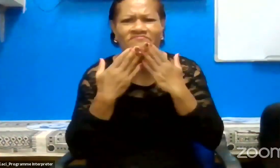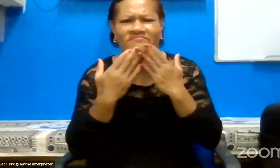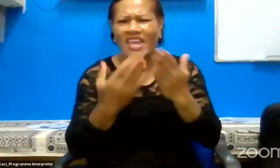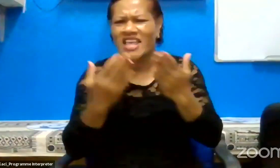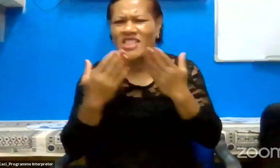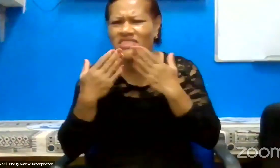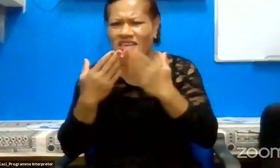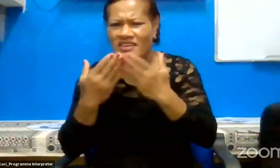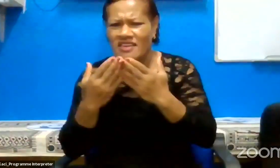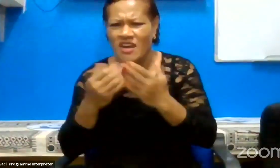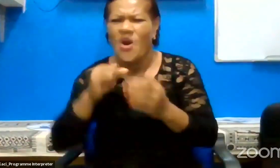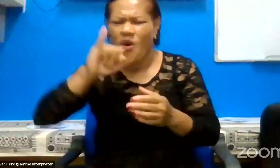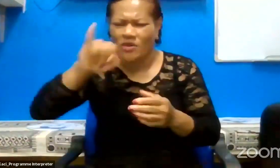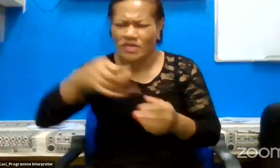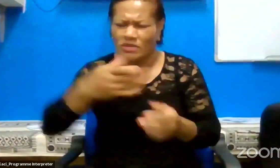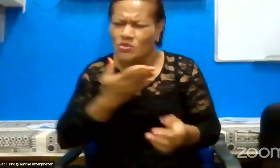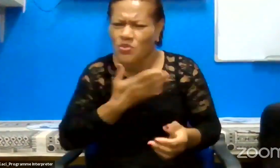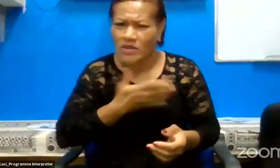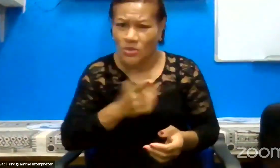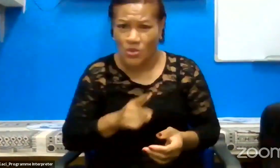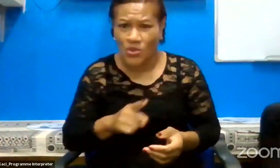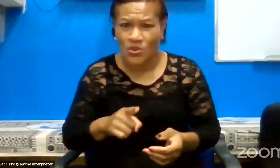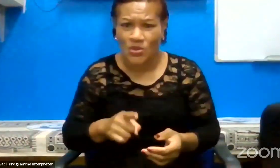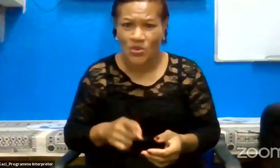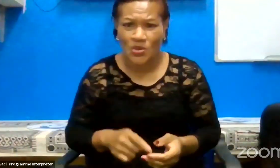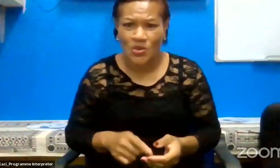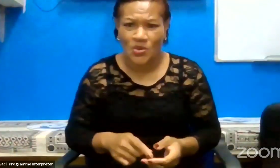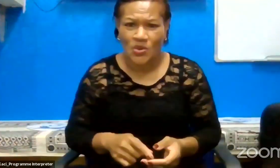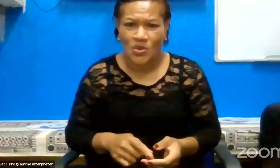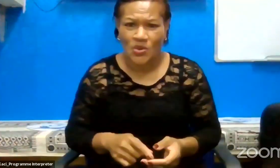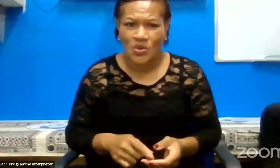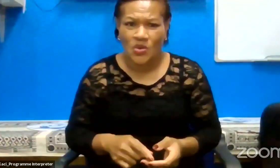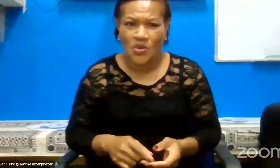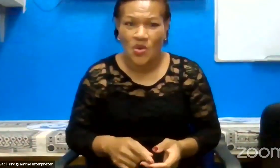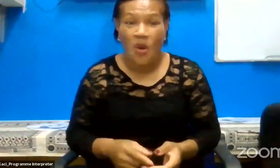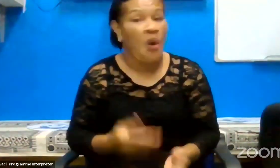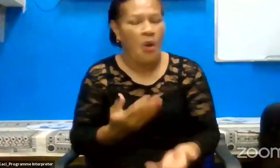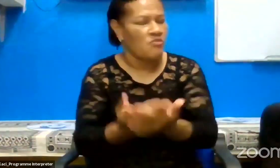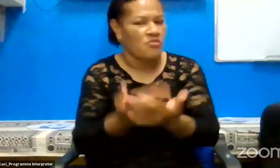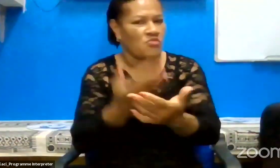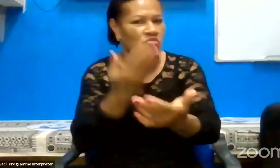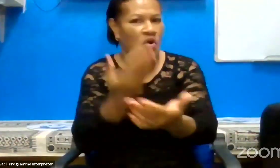come to an end towards the end of our program this morning and